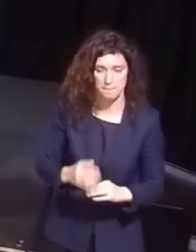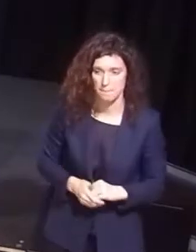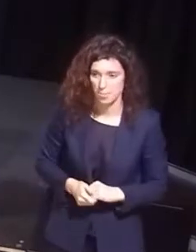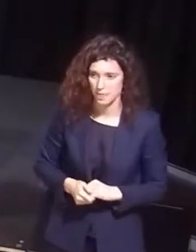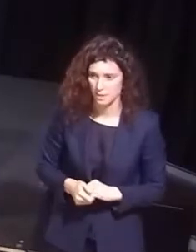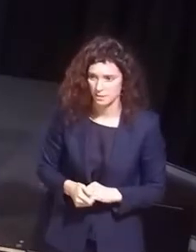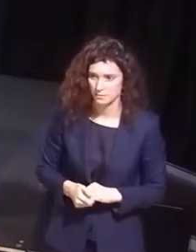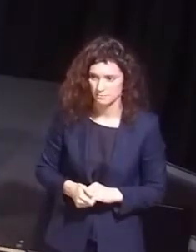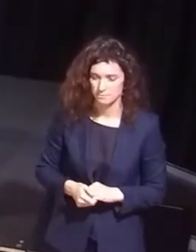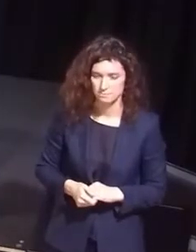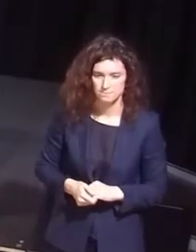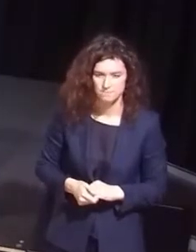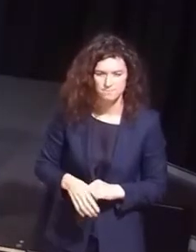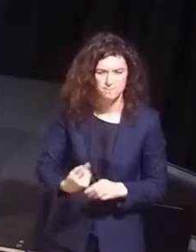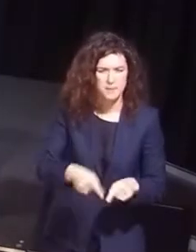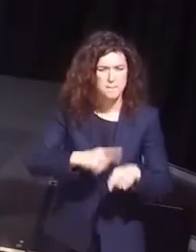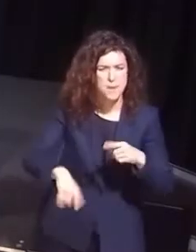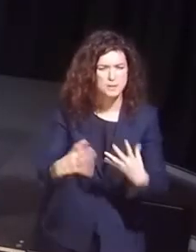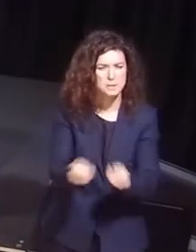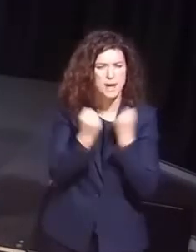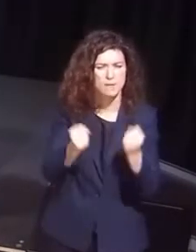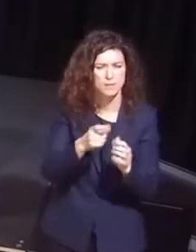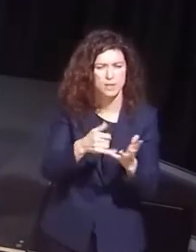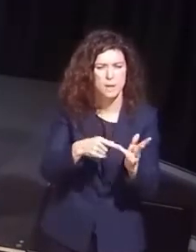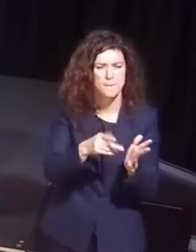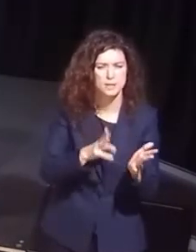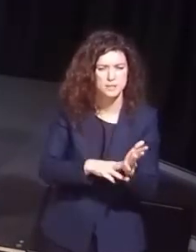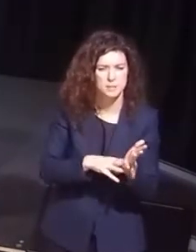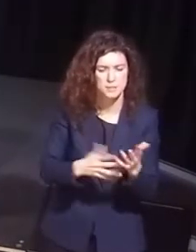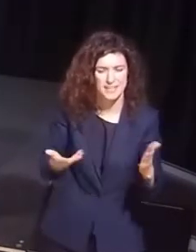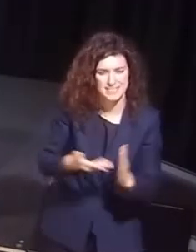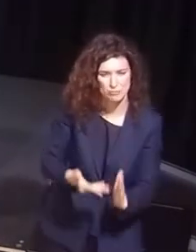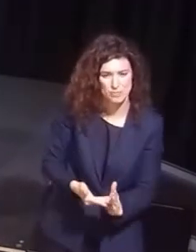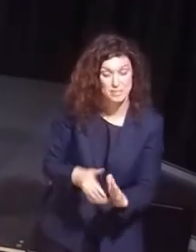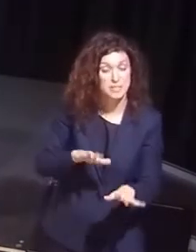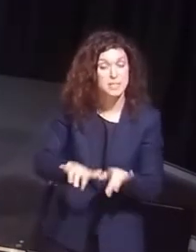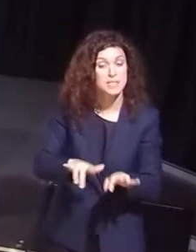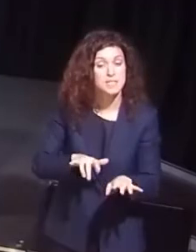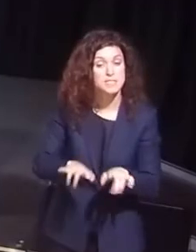One of the most powerful Possum accessories was the Type Writer Control System, TWC.